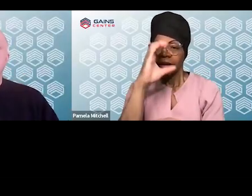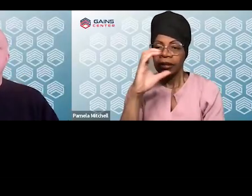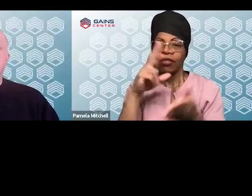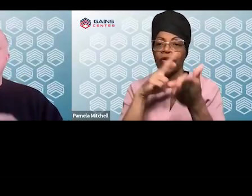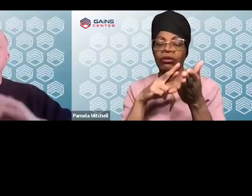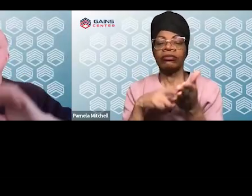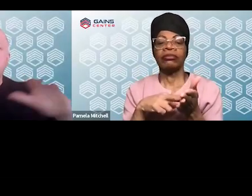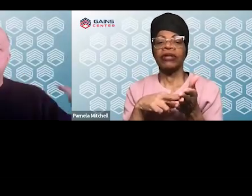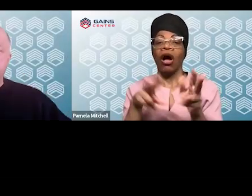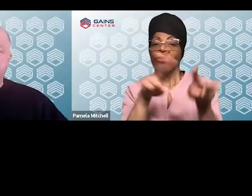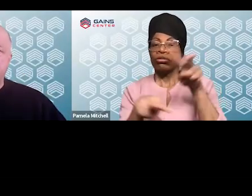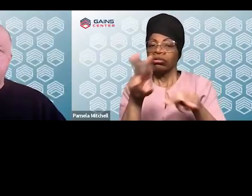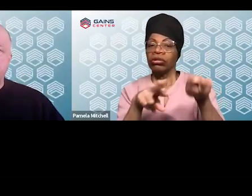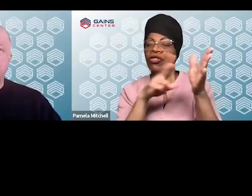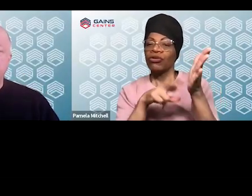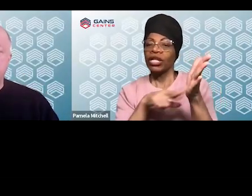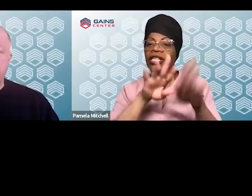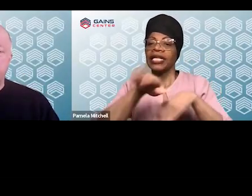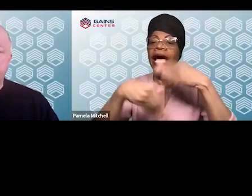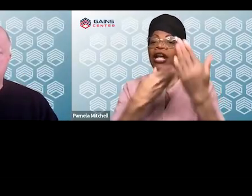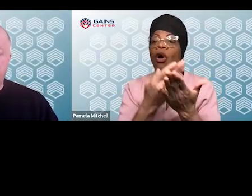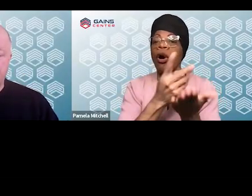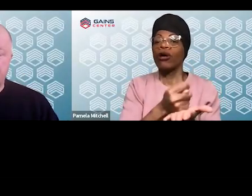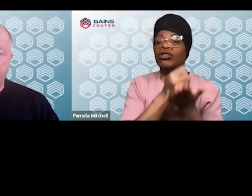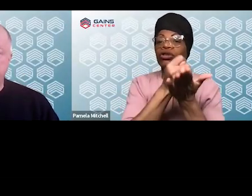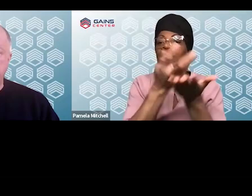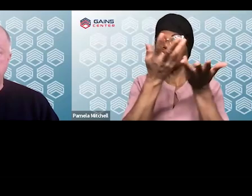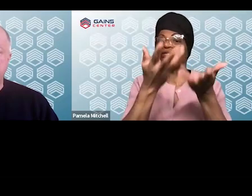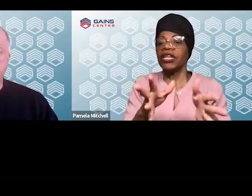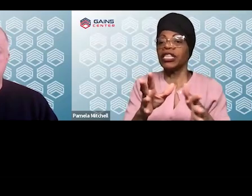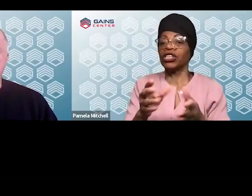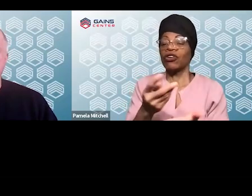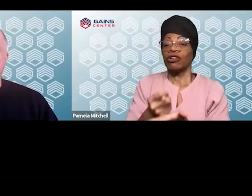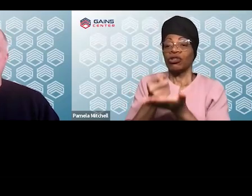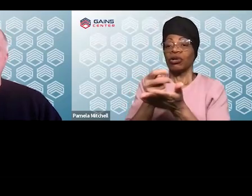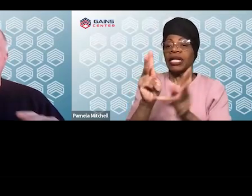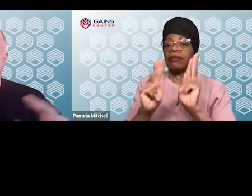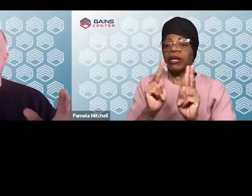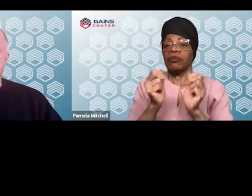on all treatments that have been done for treating people with cocaine and amphetamine use disorder.